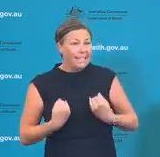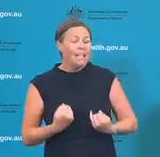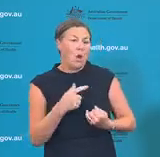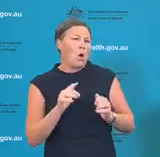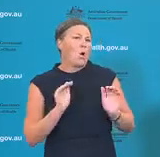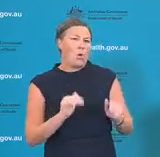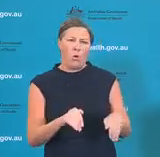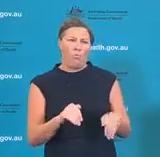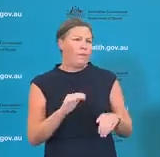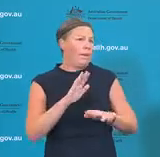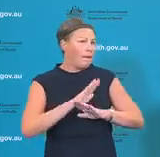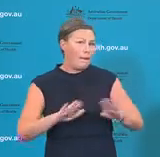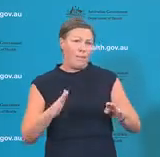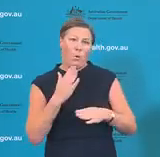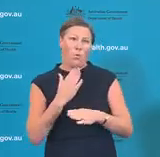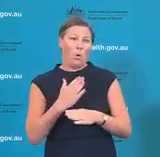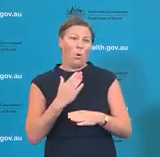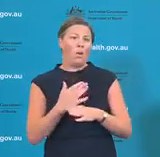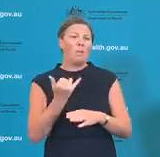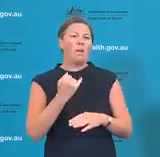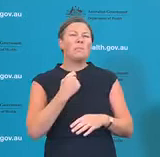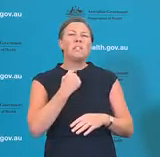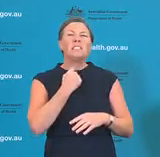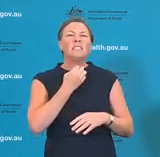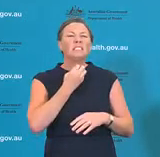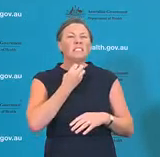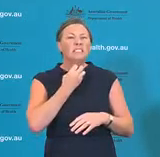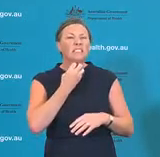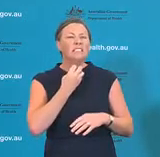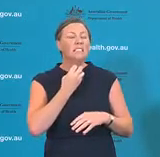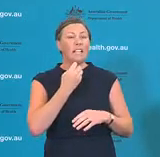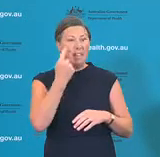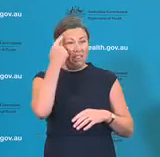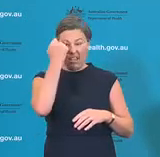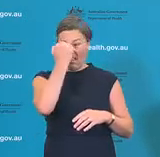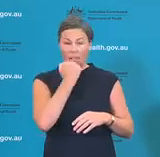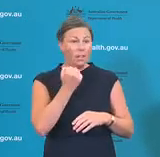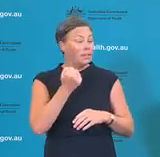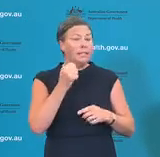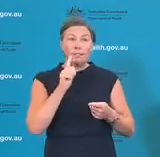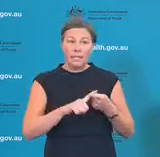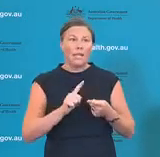minor is a scratchy throat, please don't go to work. Seek guidance